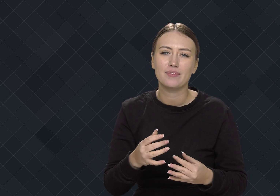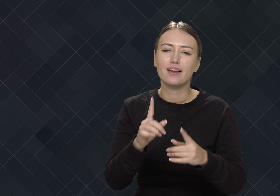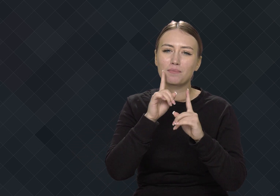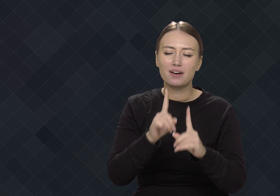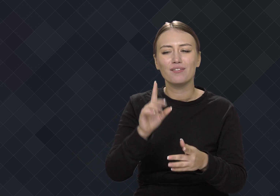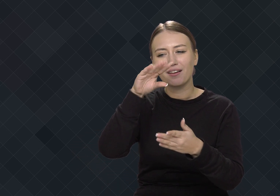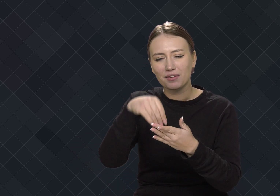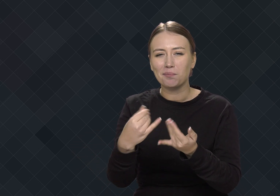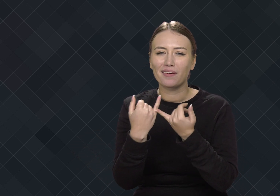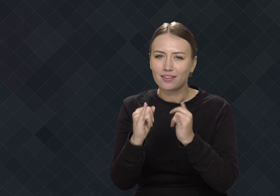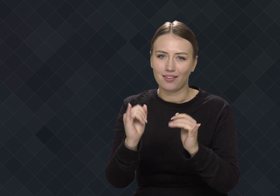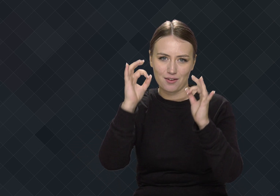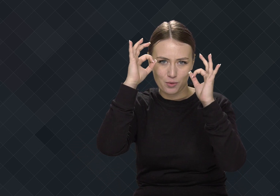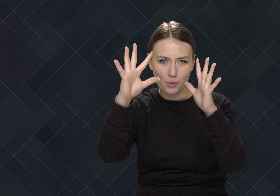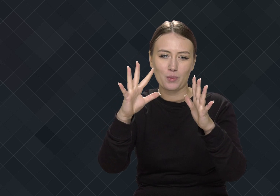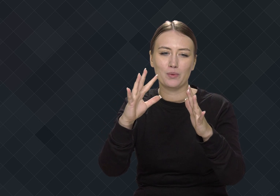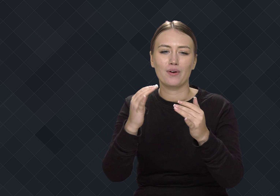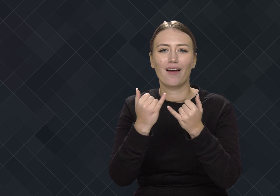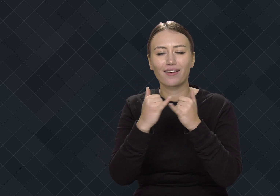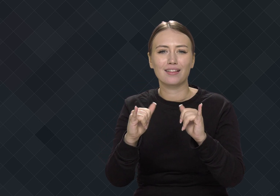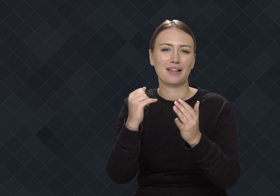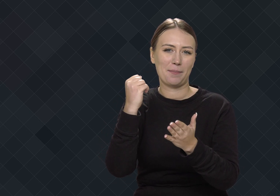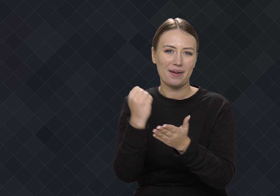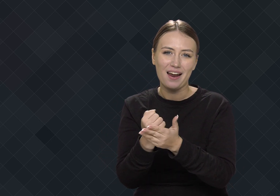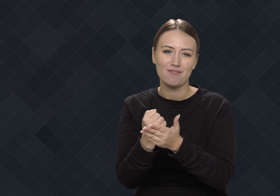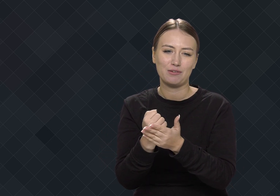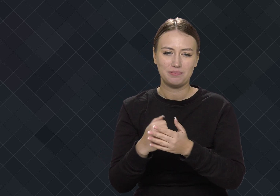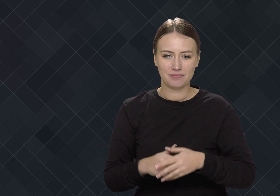so we are talking about a different culture, different norms.